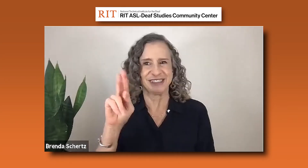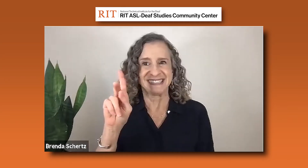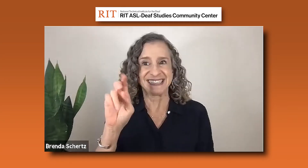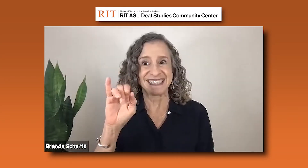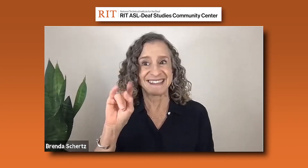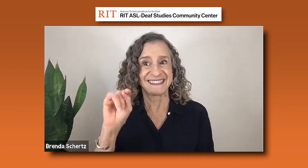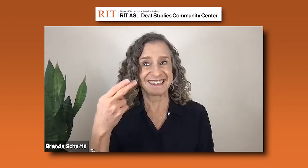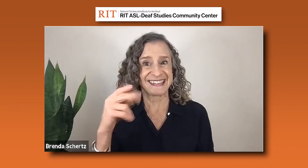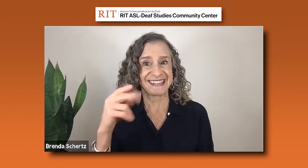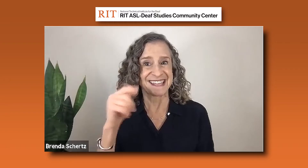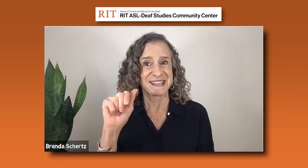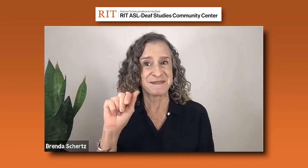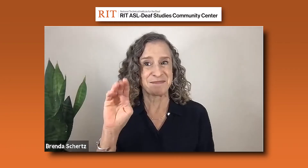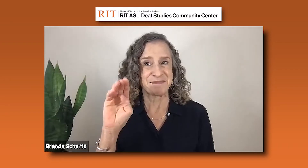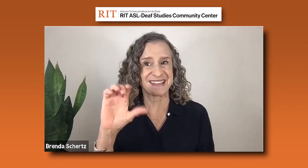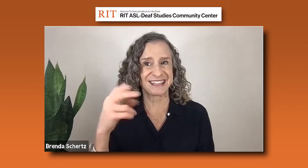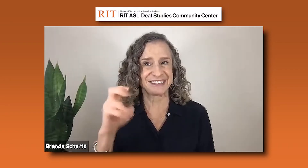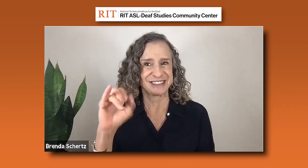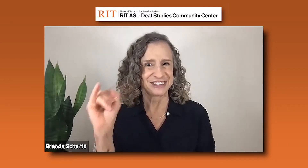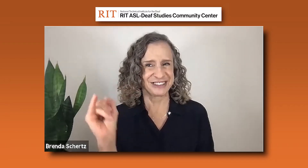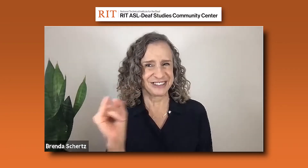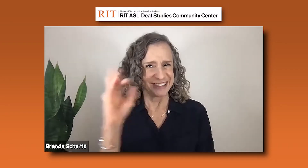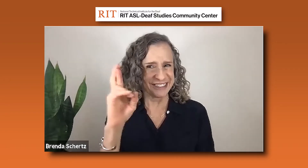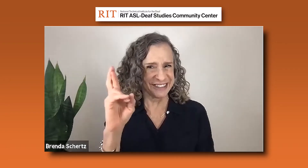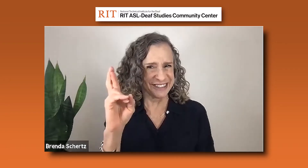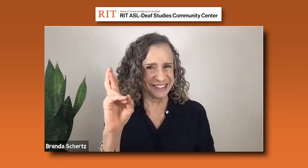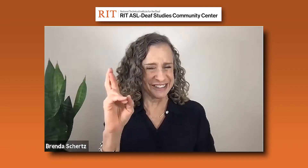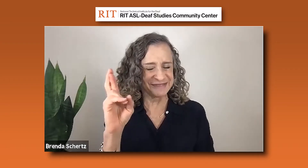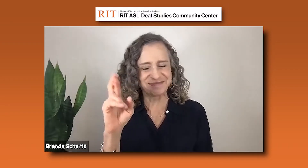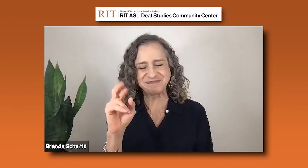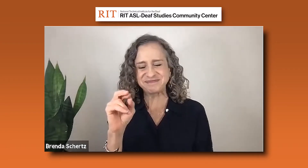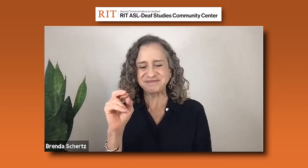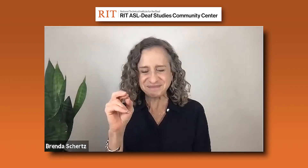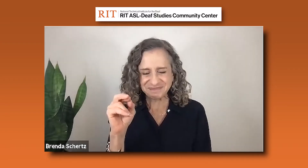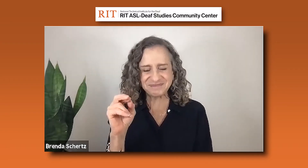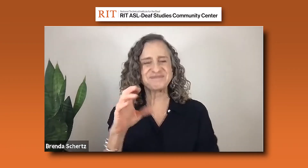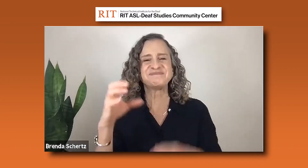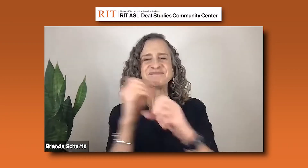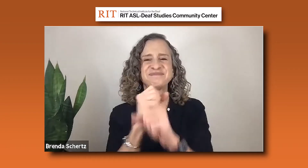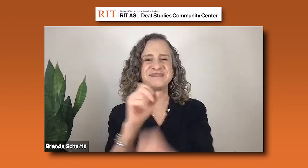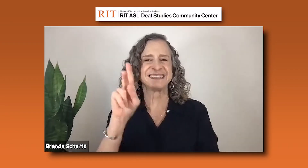It is such an honor to introduce Dr. Keith Gamache Jr.